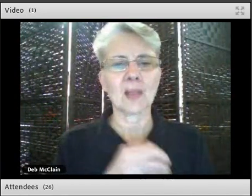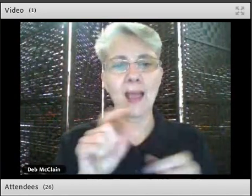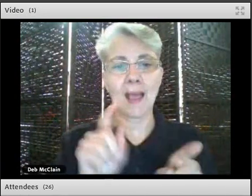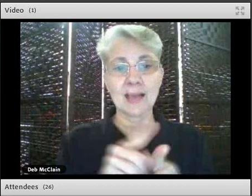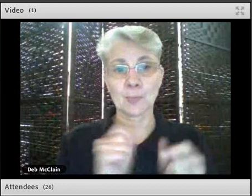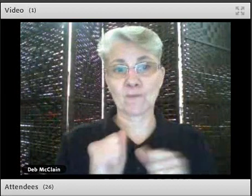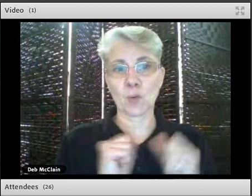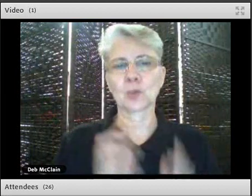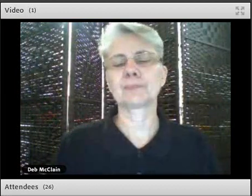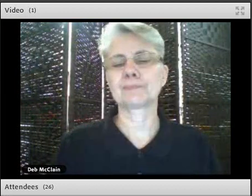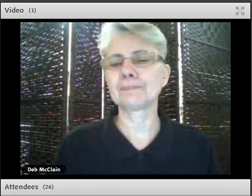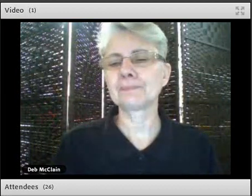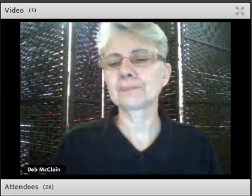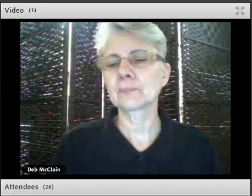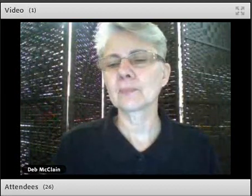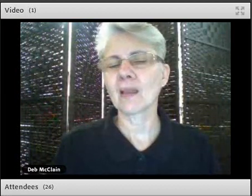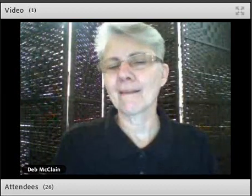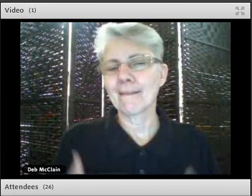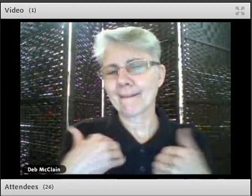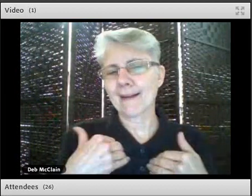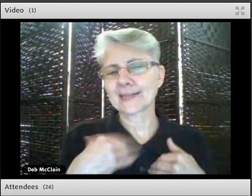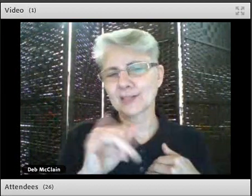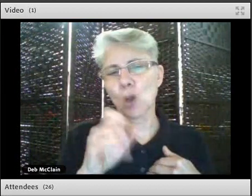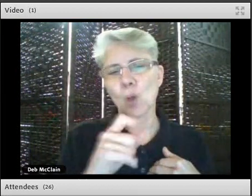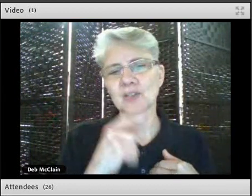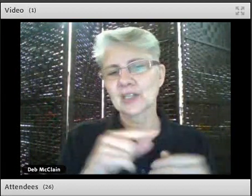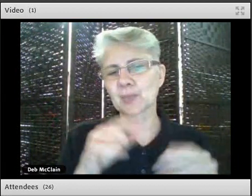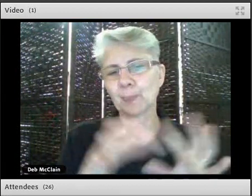that are being performed.